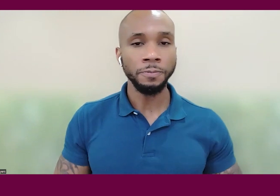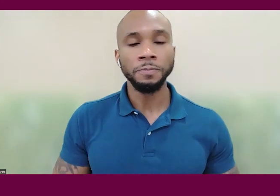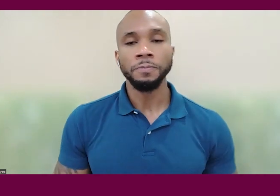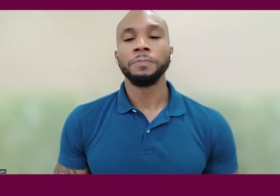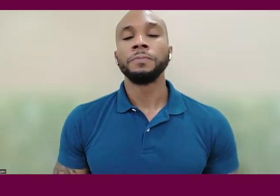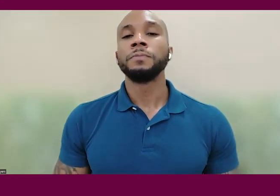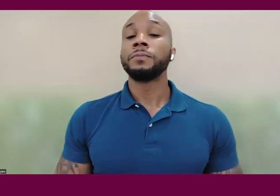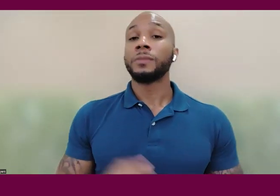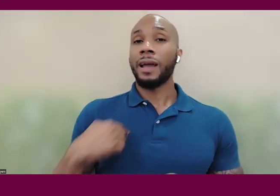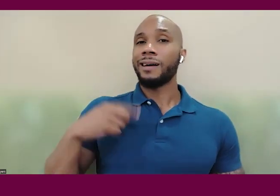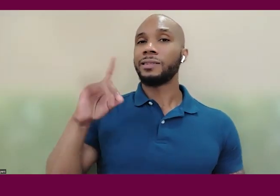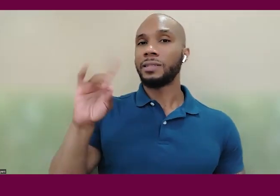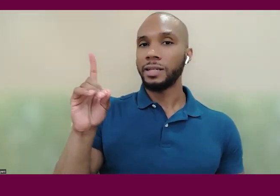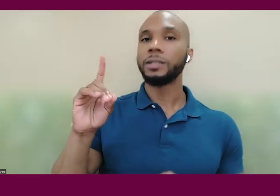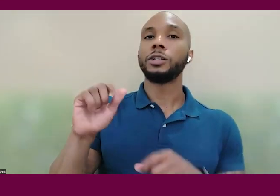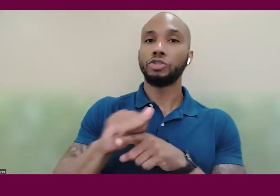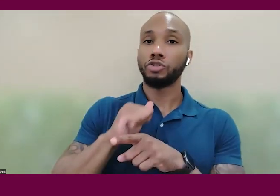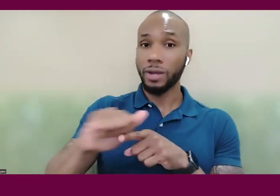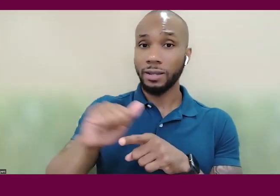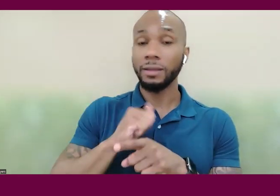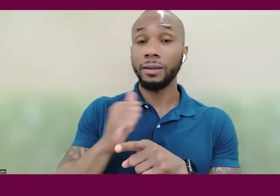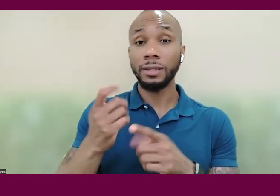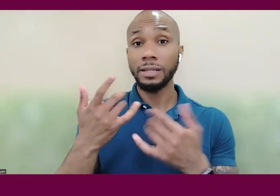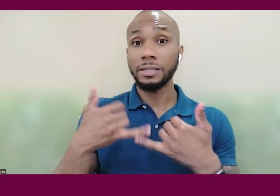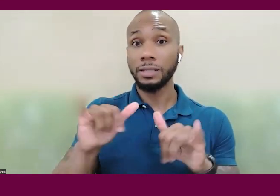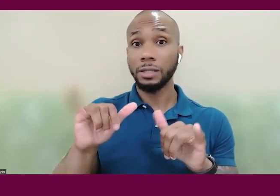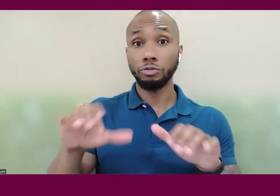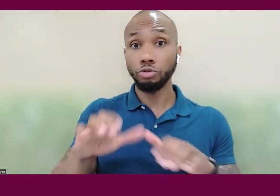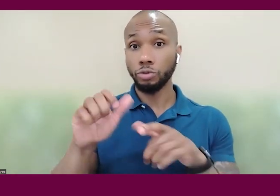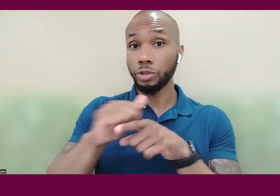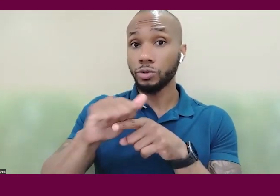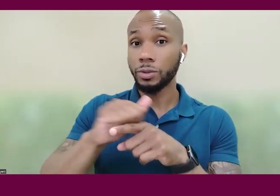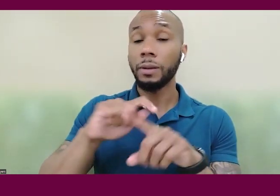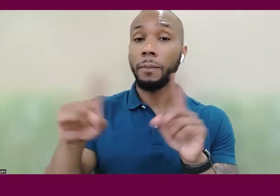Lorrell Kilpatrick: I did a training and I still do the training.